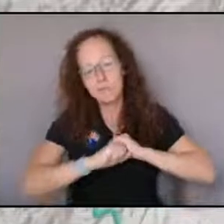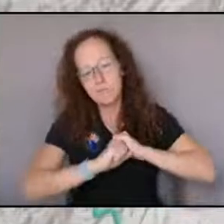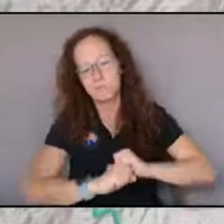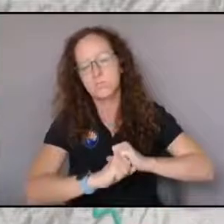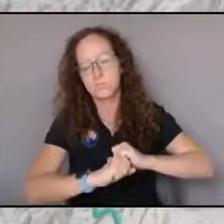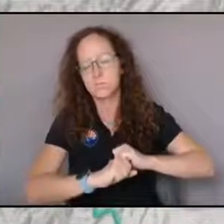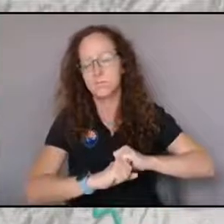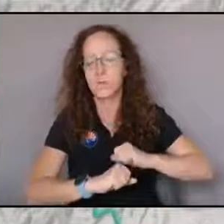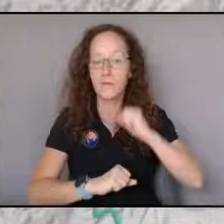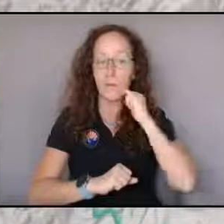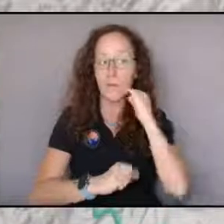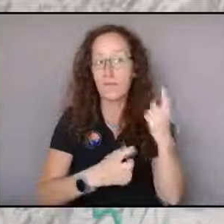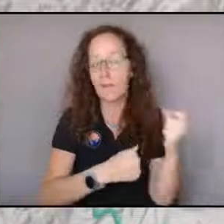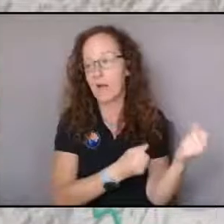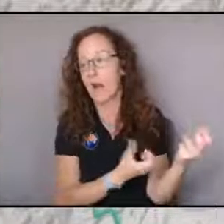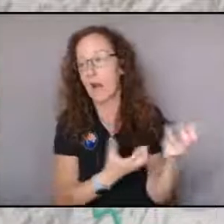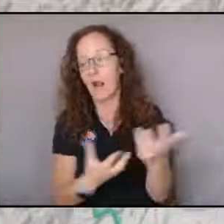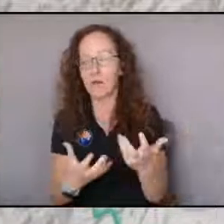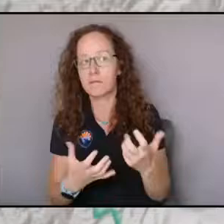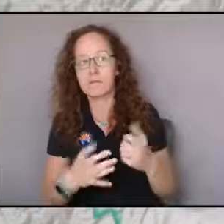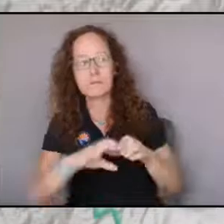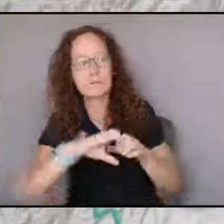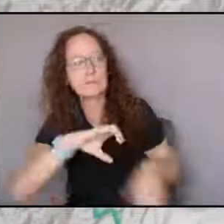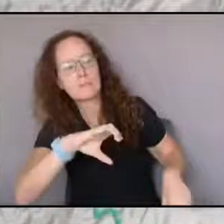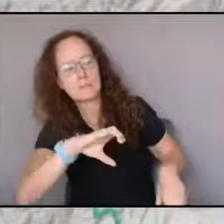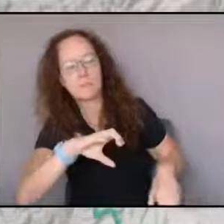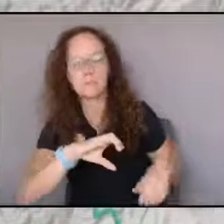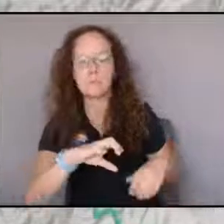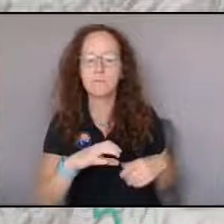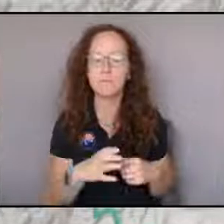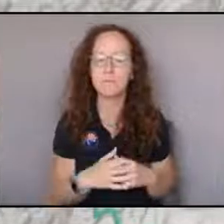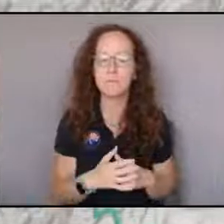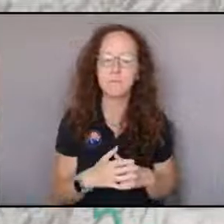MOVE THAT WAY. AND THEY'RE ALSO LOOKING FOR -- AND CONSTRUCTING LINE A